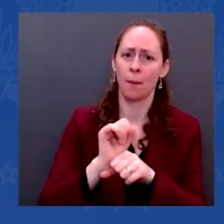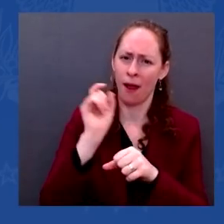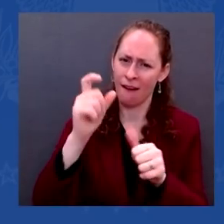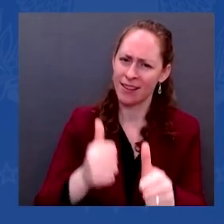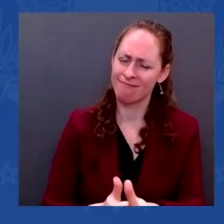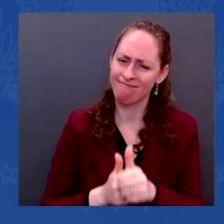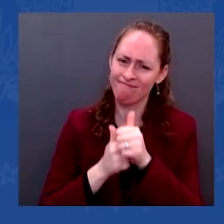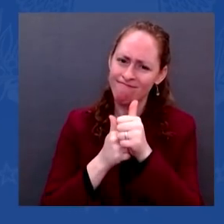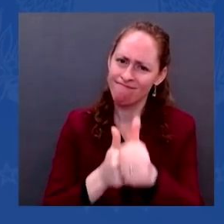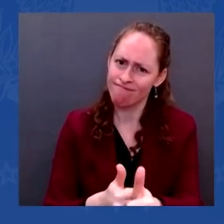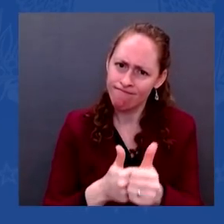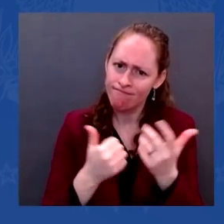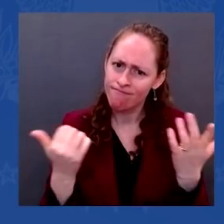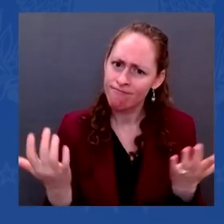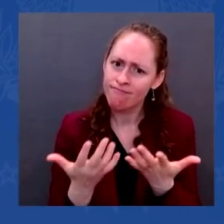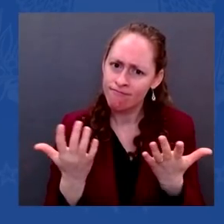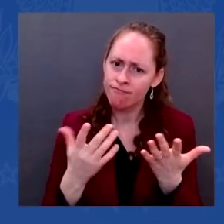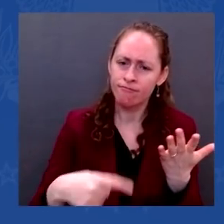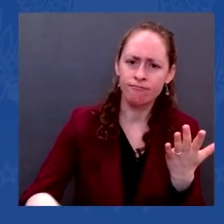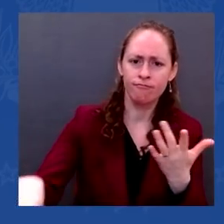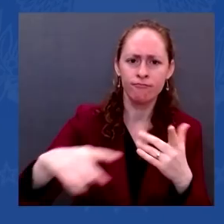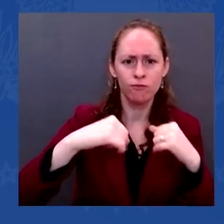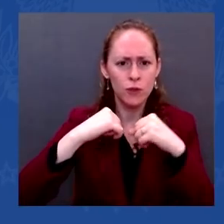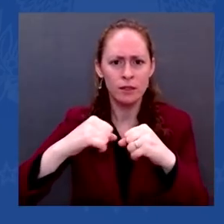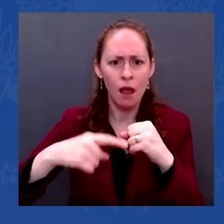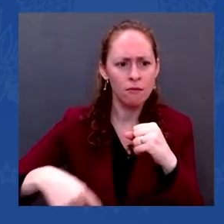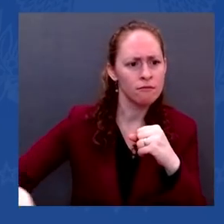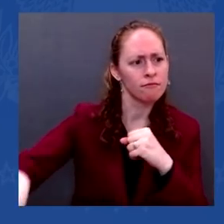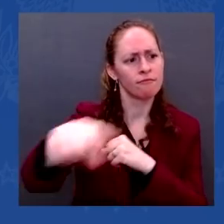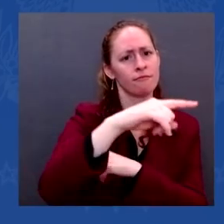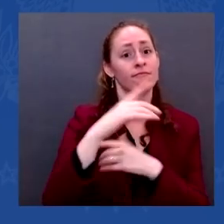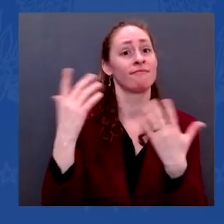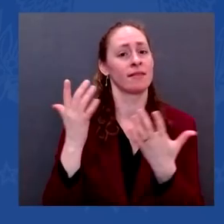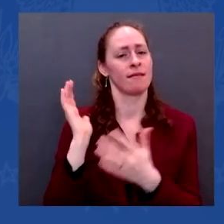That's why we all came here, to make the most of our time on Earth.